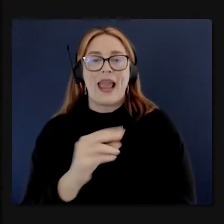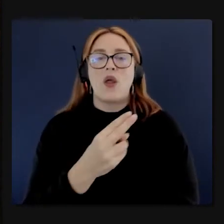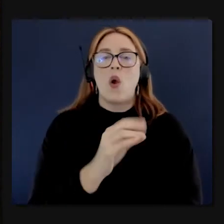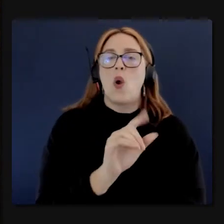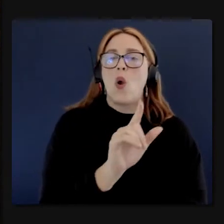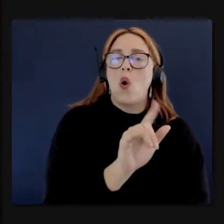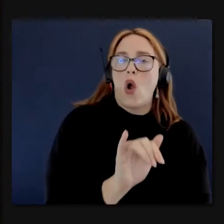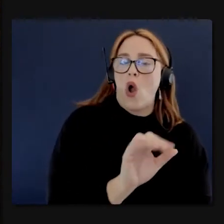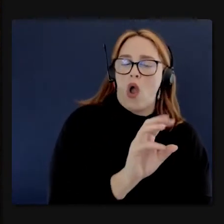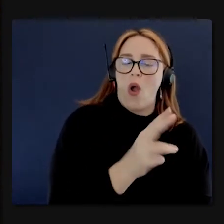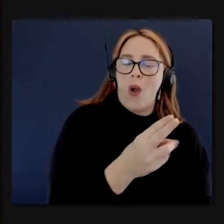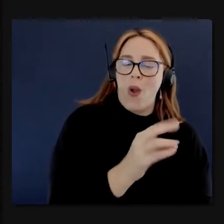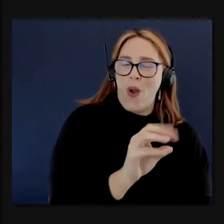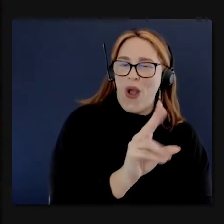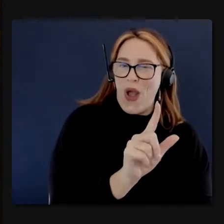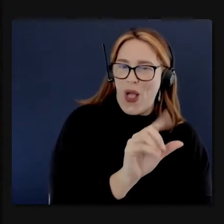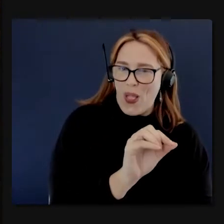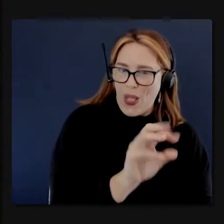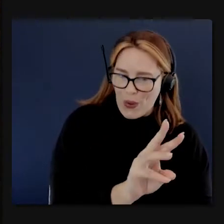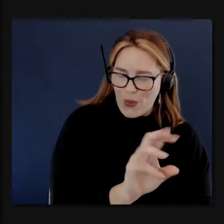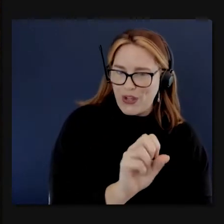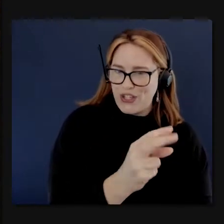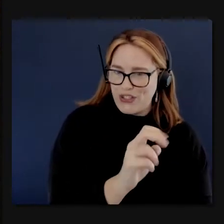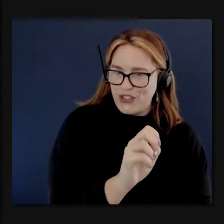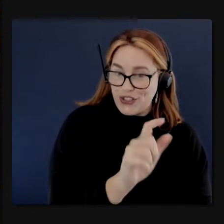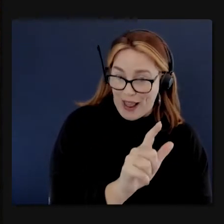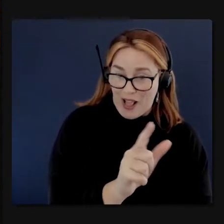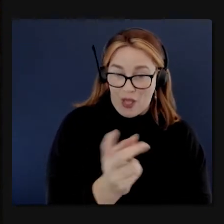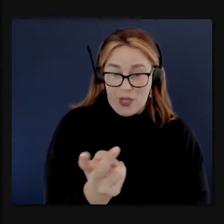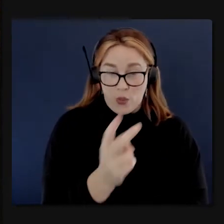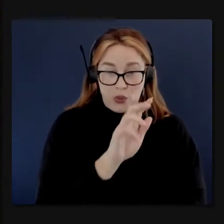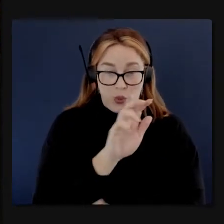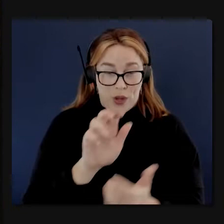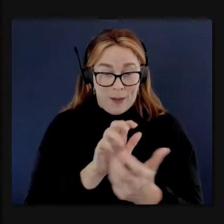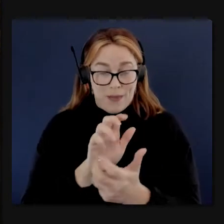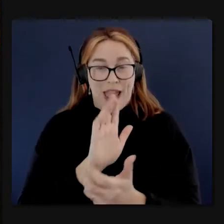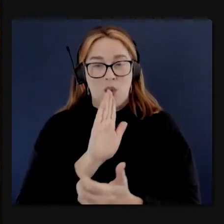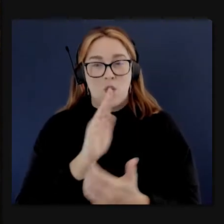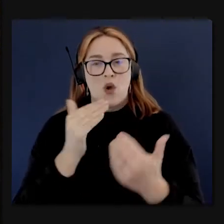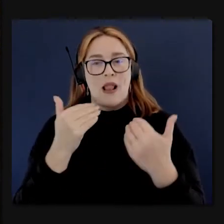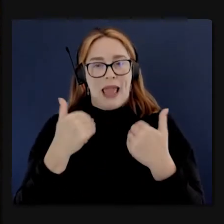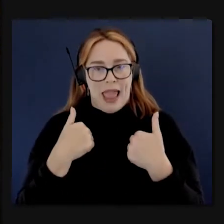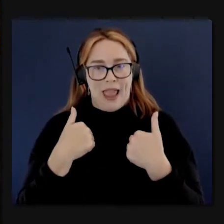And this feature is super helpful when you're building your environment using a kitbashing methodology,